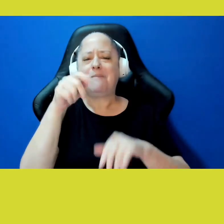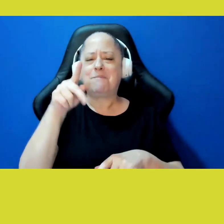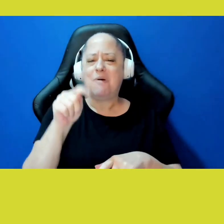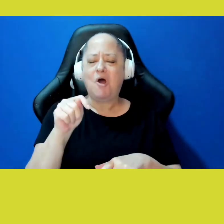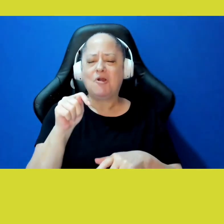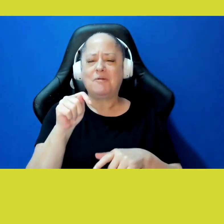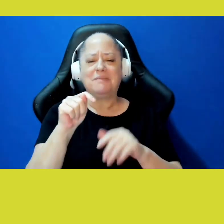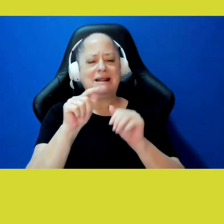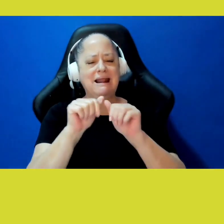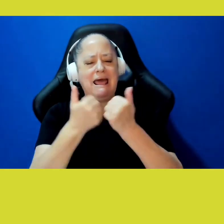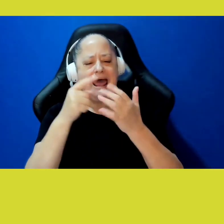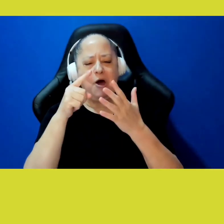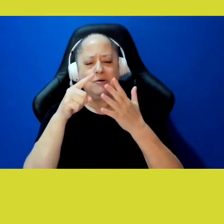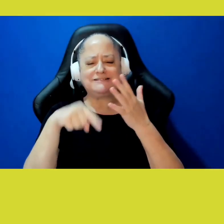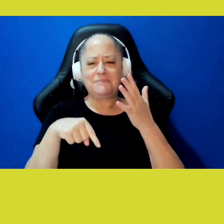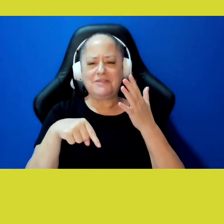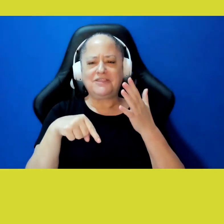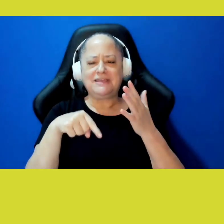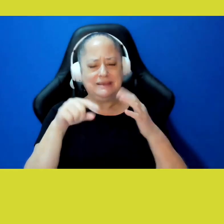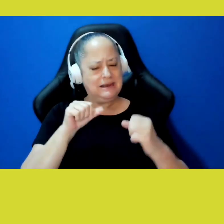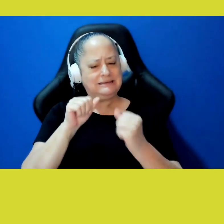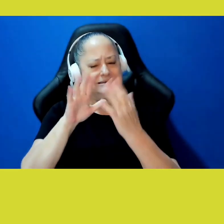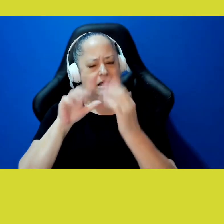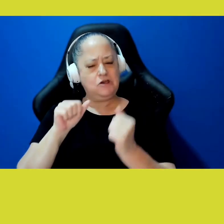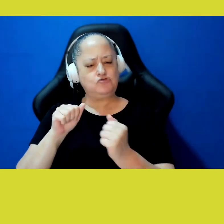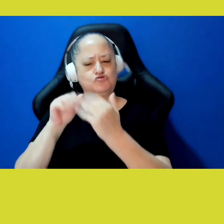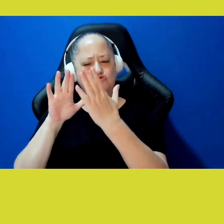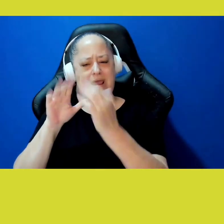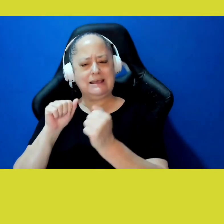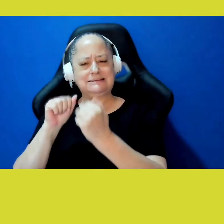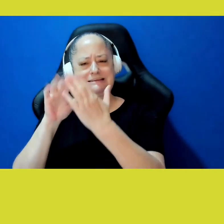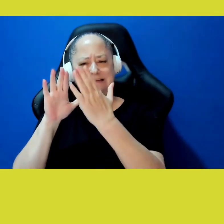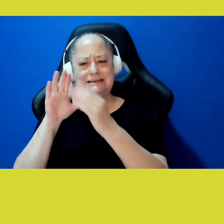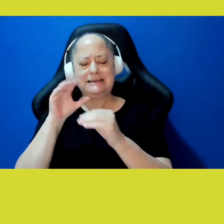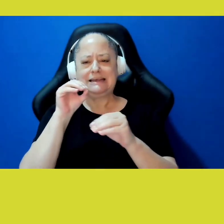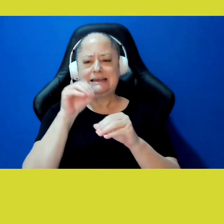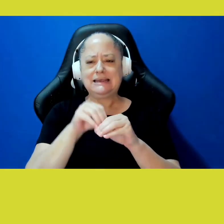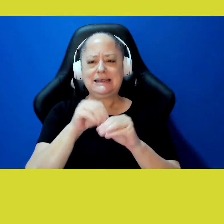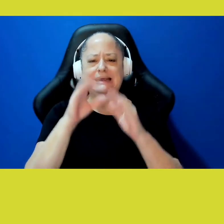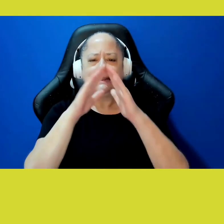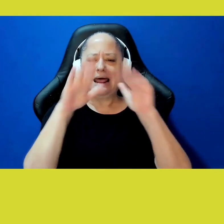actually addressed in Housing First housing.